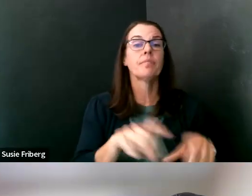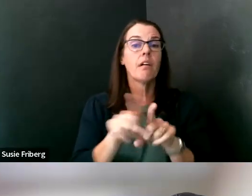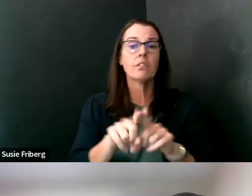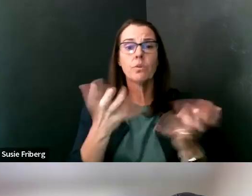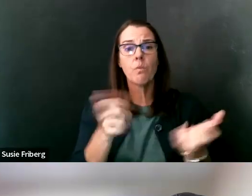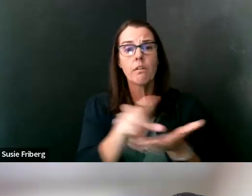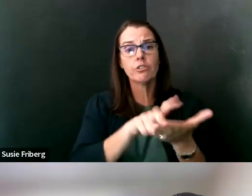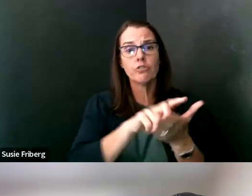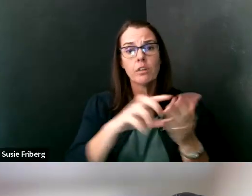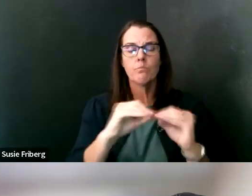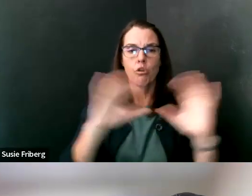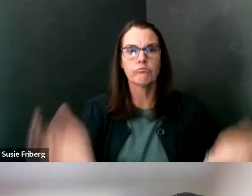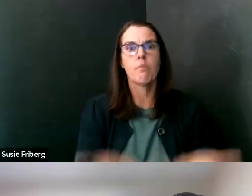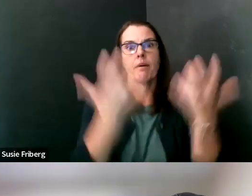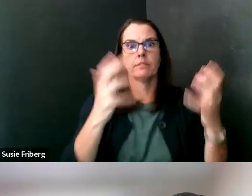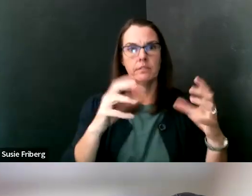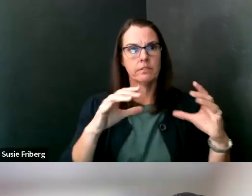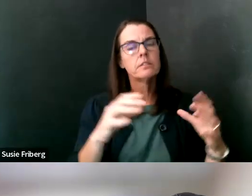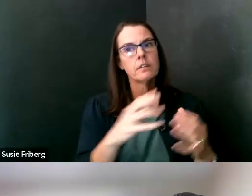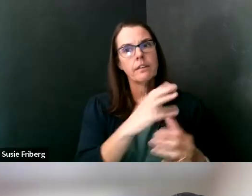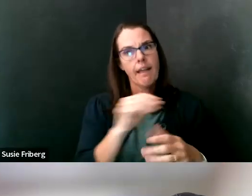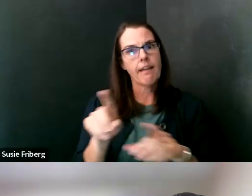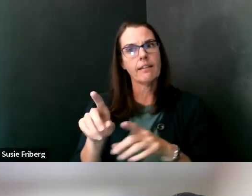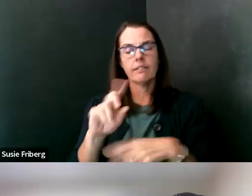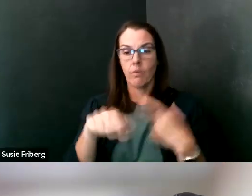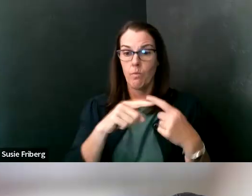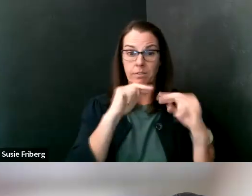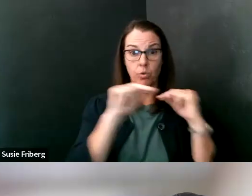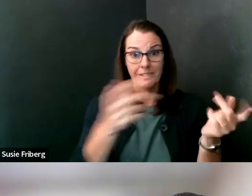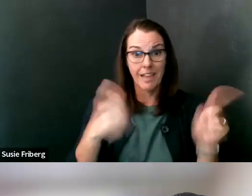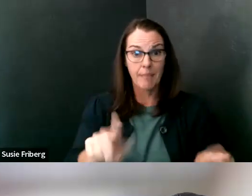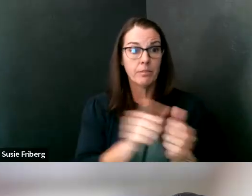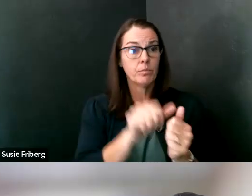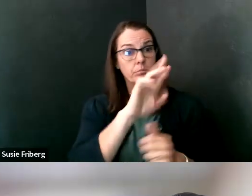best possible footing uh when they are in those negotiations with the prescription drug companies